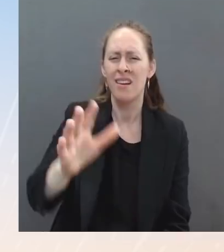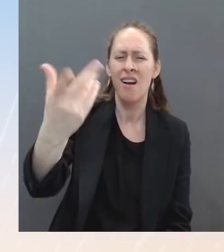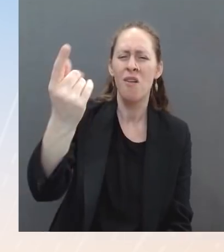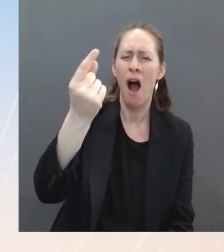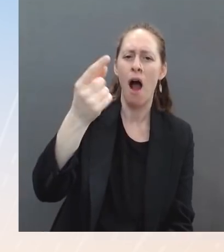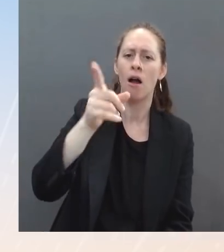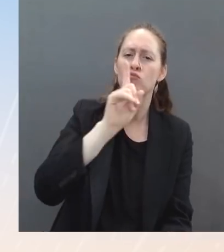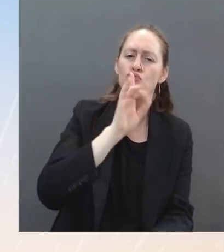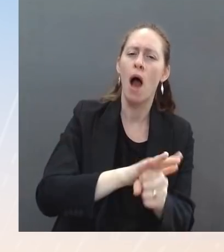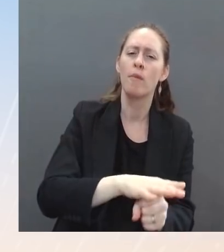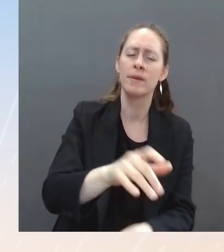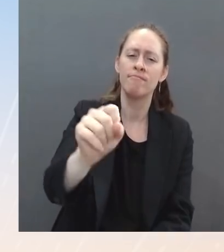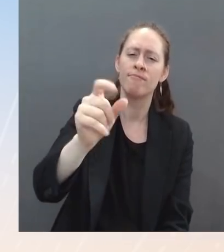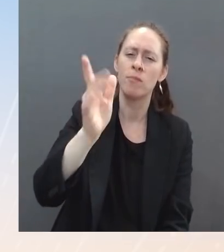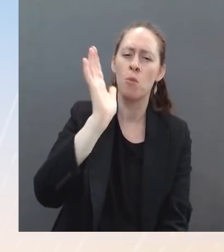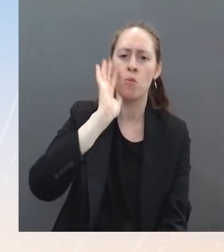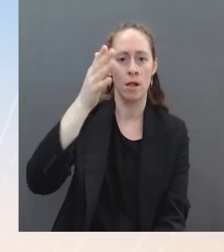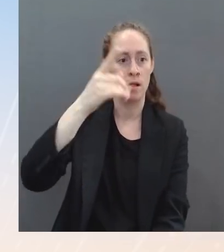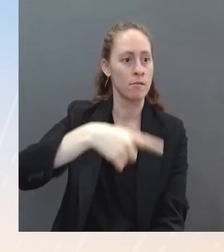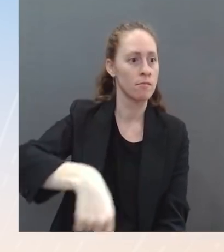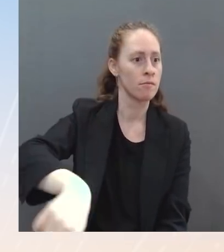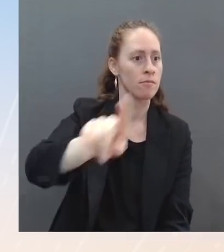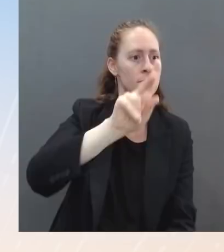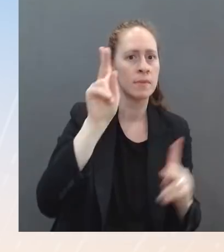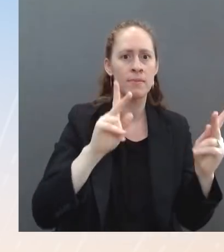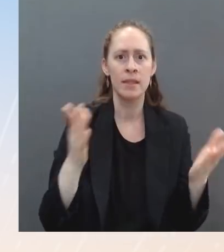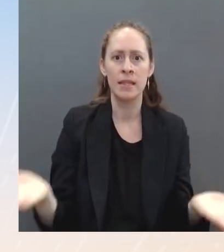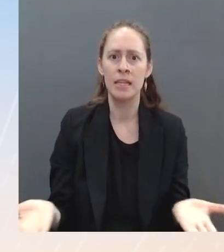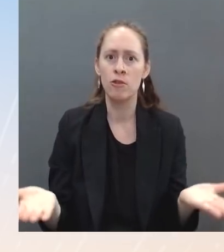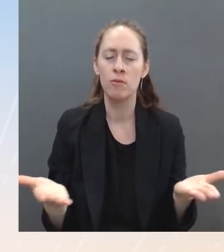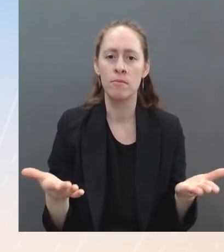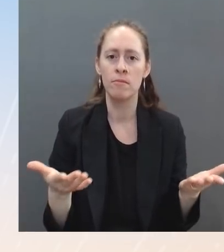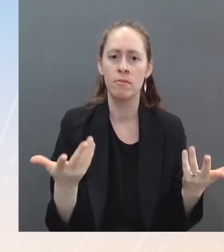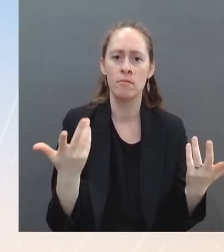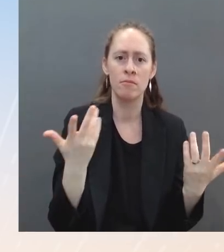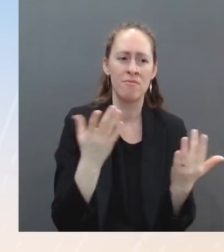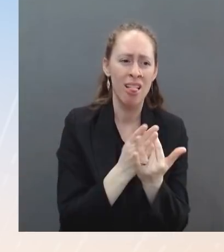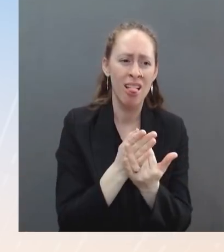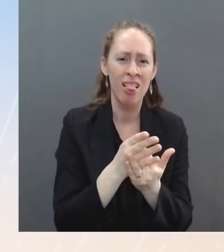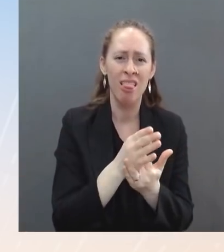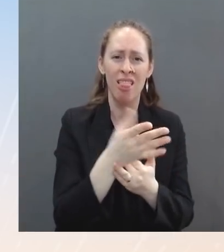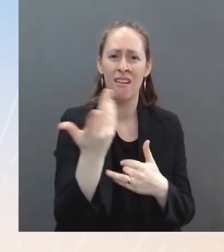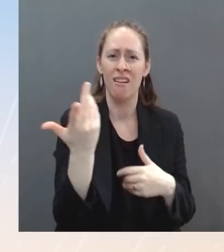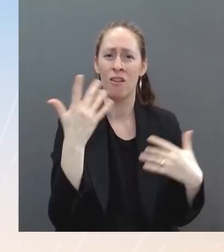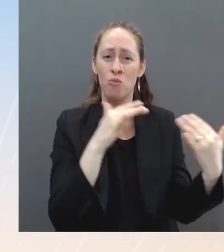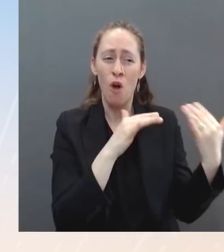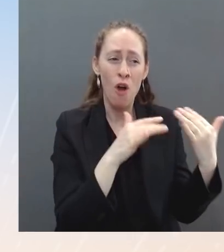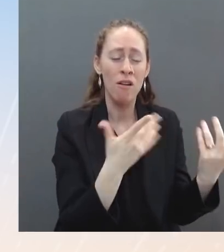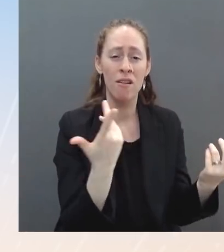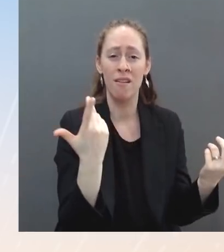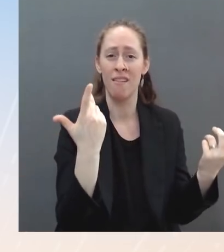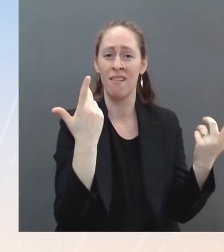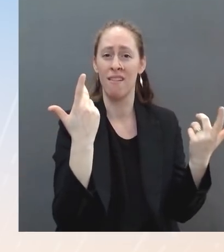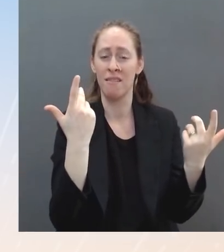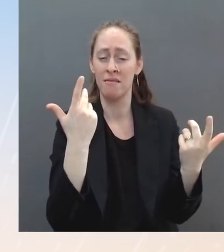in the midst of Russia doing whatever it's doing? Mr. Deese: Well -- and I think this goes to the question -- the gentleman's question as well. What the President -- what the President has said